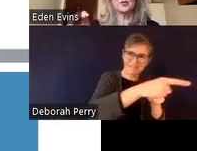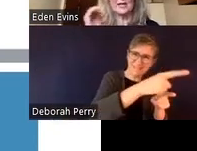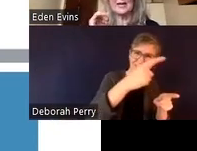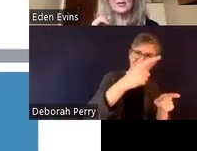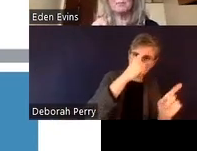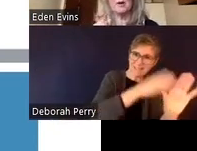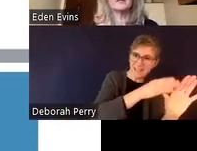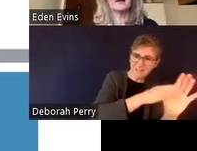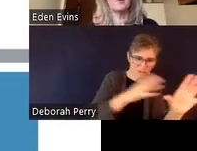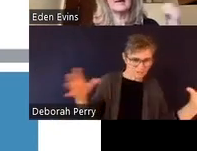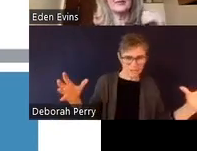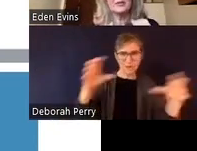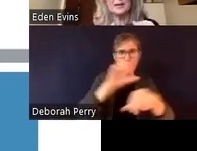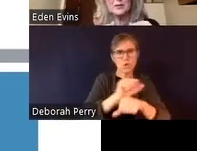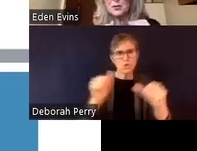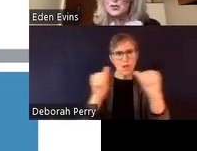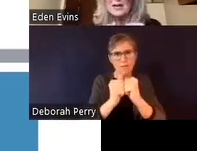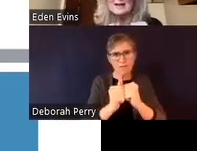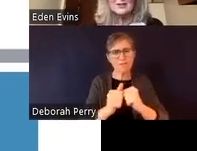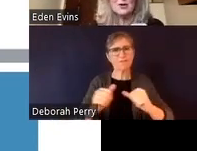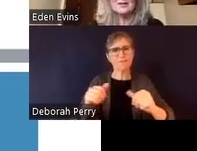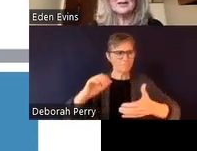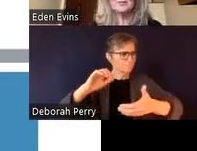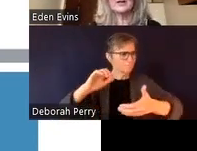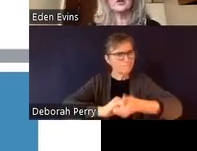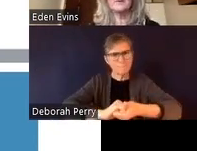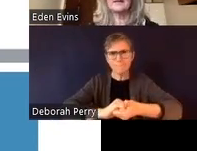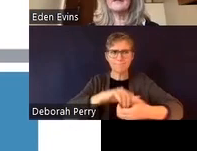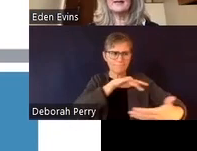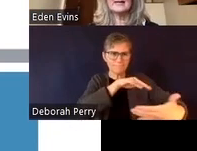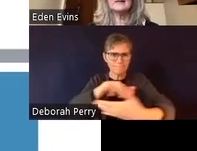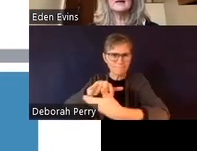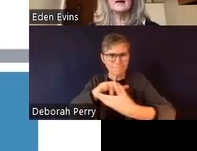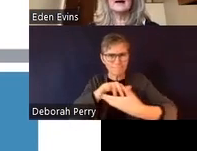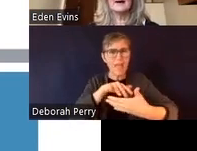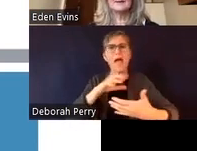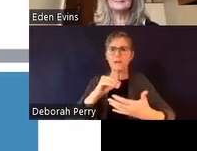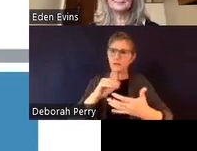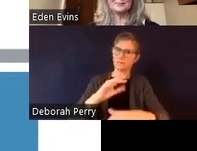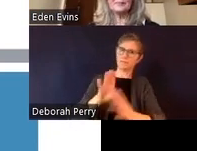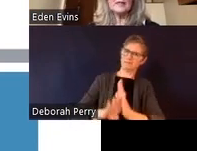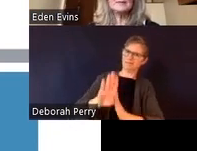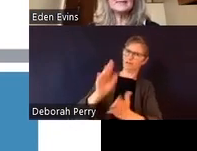or psychiatric standpoint and the substance use disorder assessment and treatment if needed. But